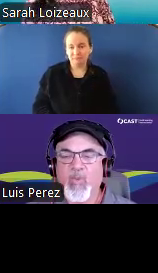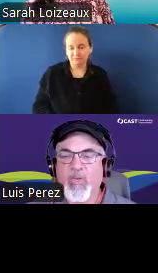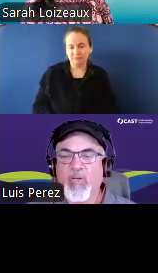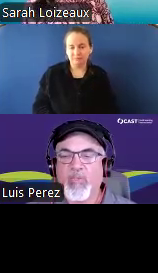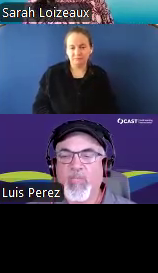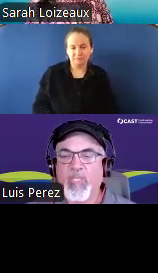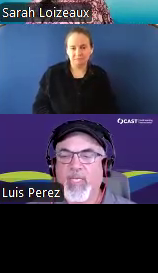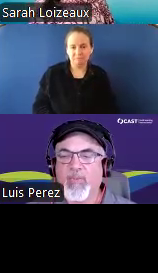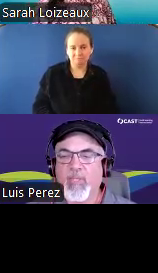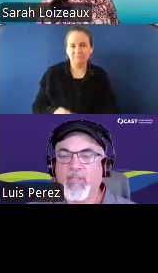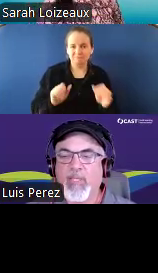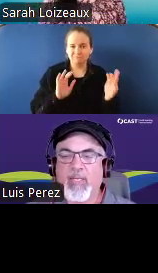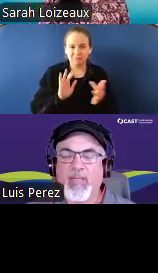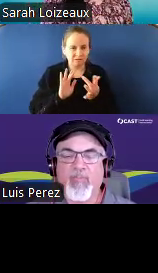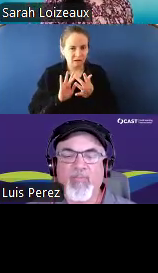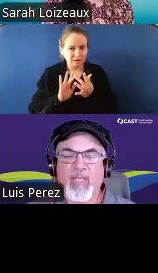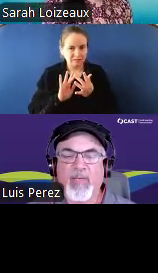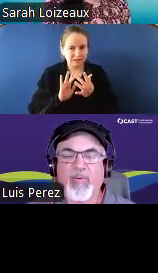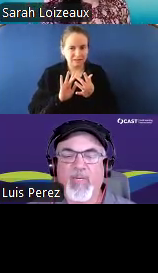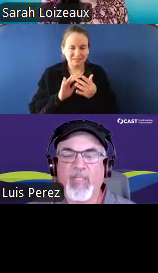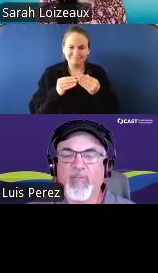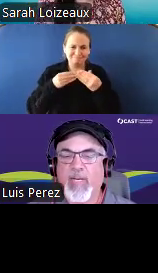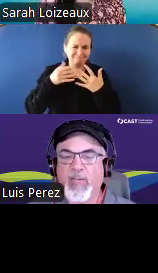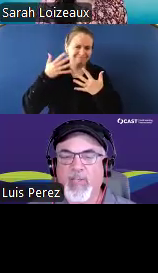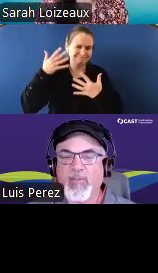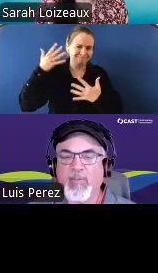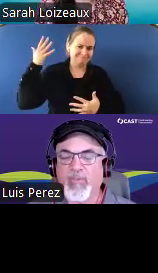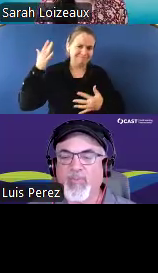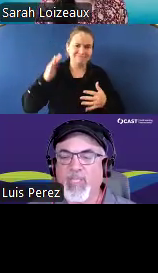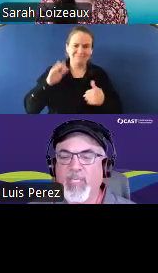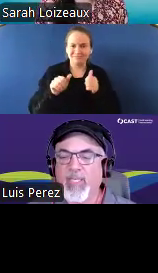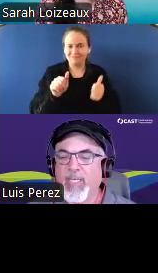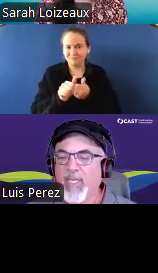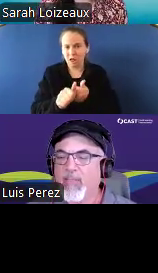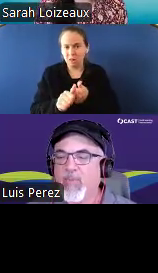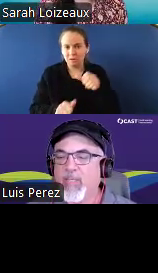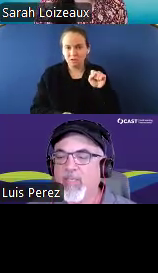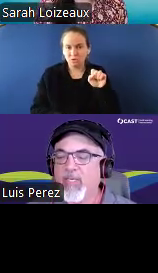you can also reach out to us in many different ways and follow us on social media as well. And